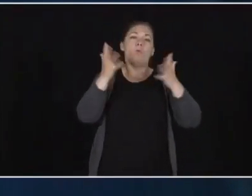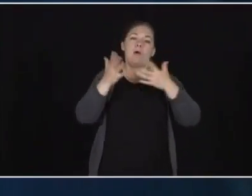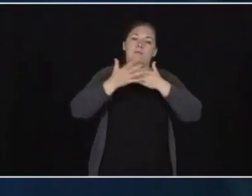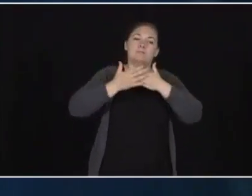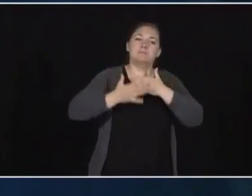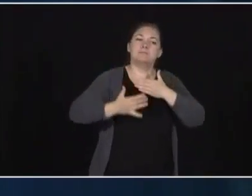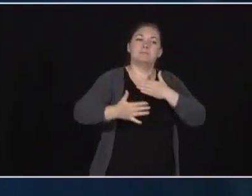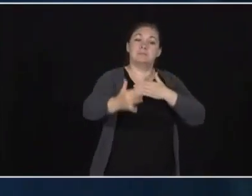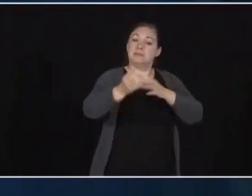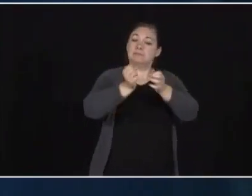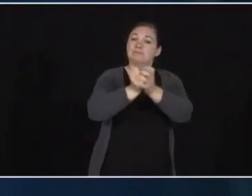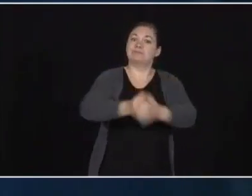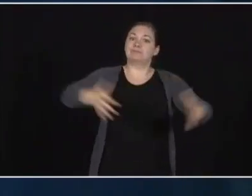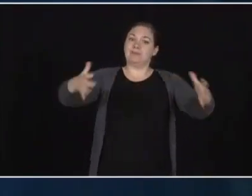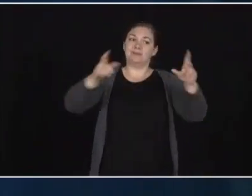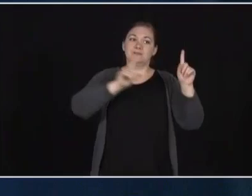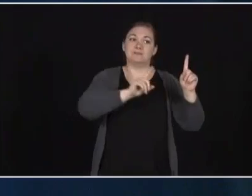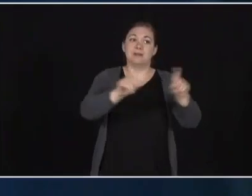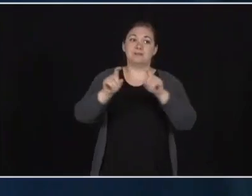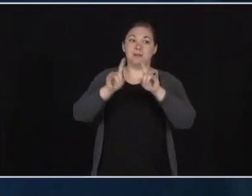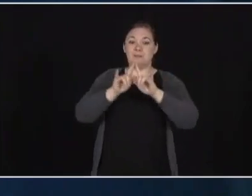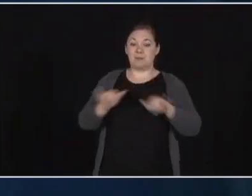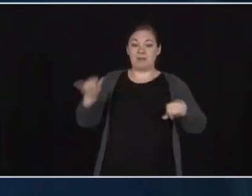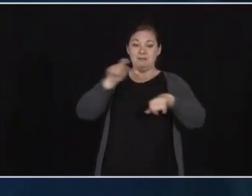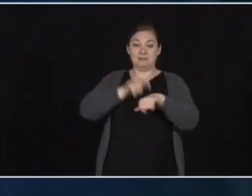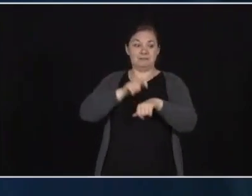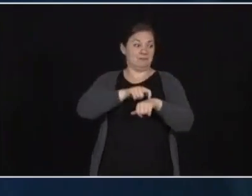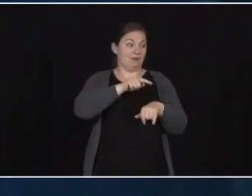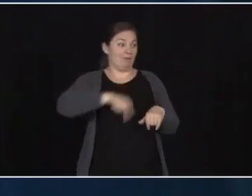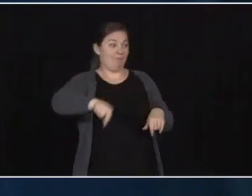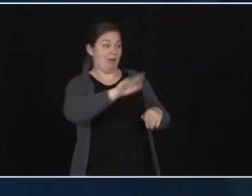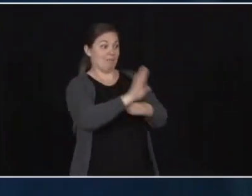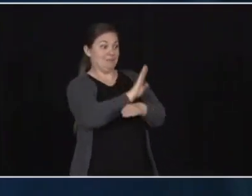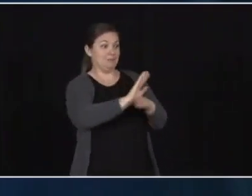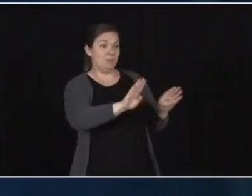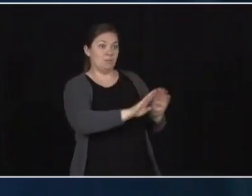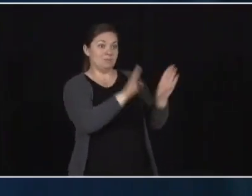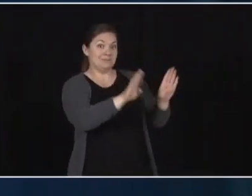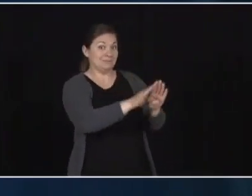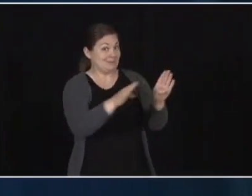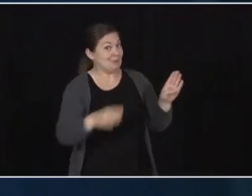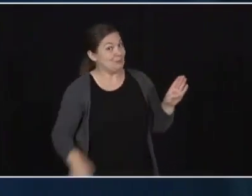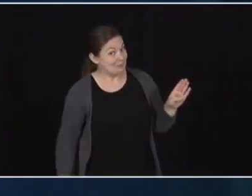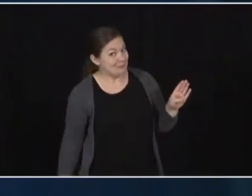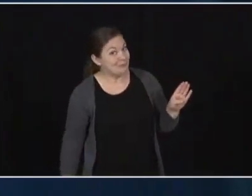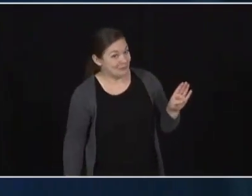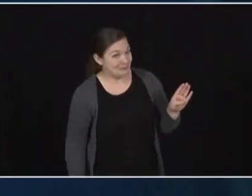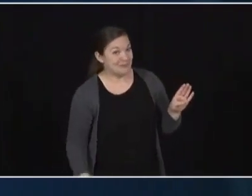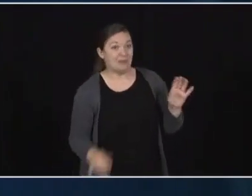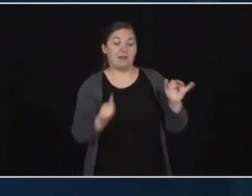economy and reopen Ontario. So thank you very much for the opportunity to present.